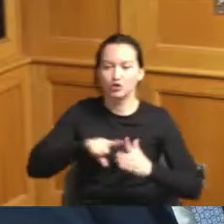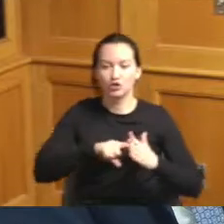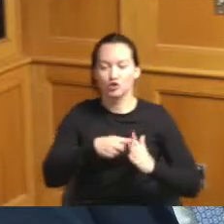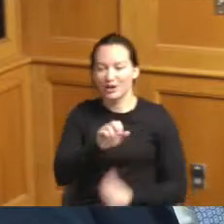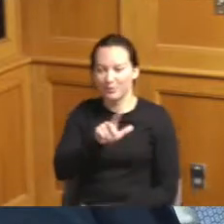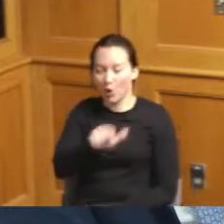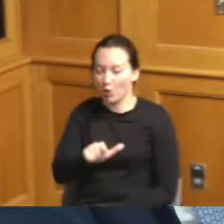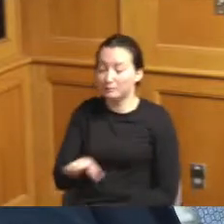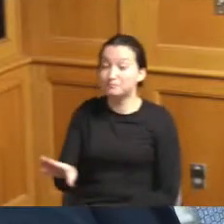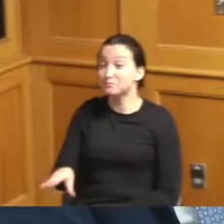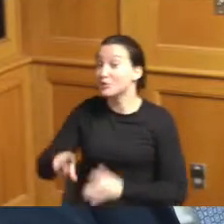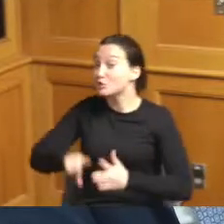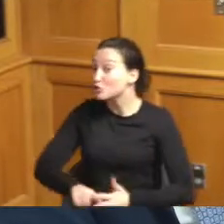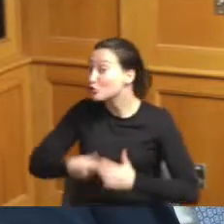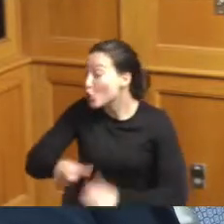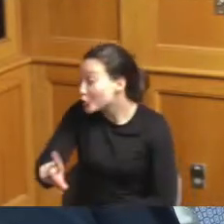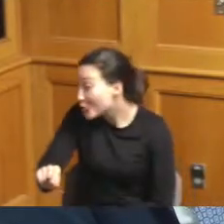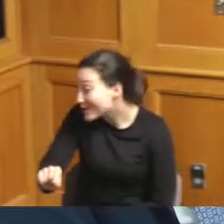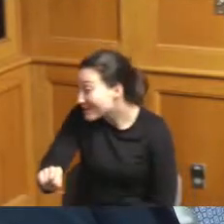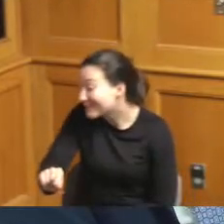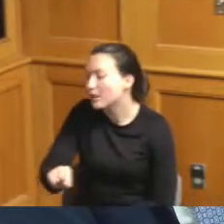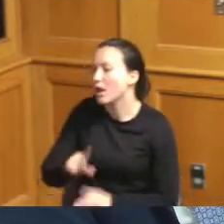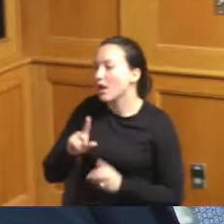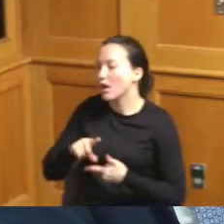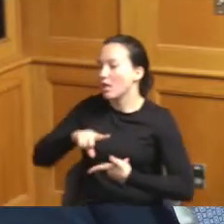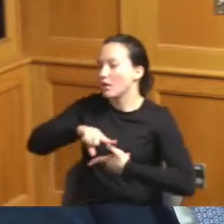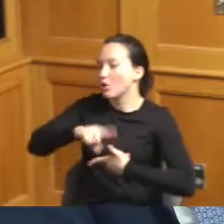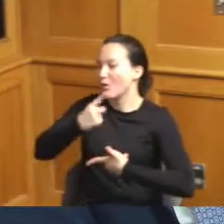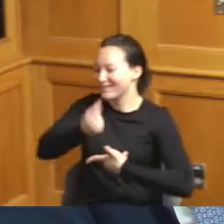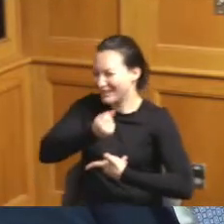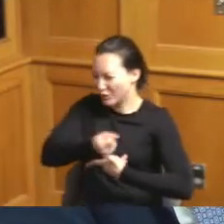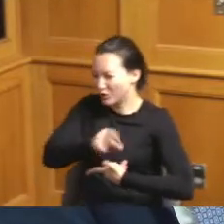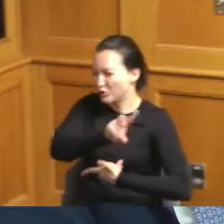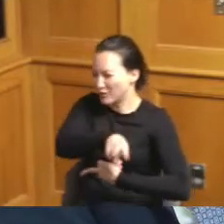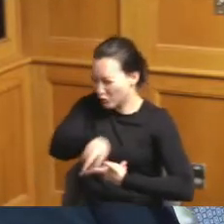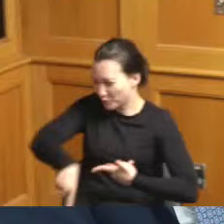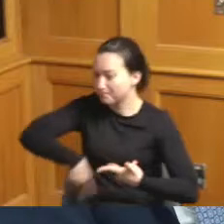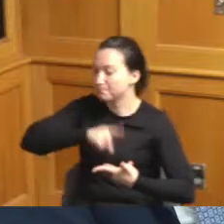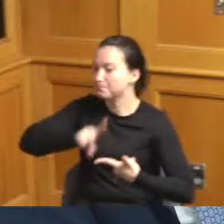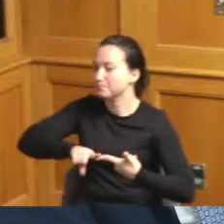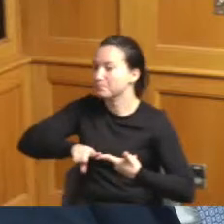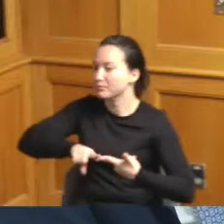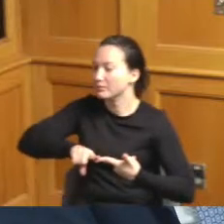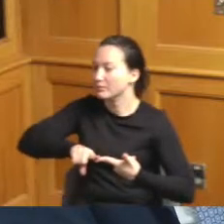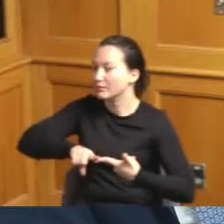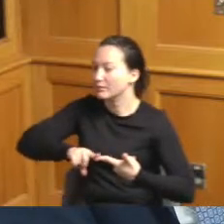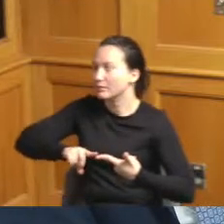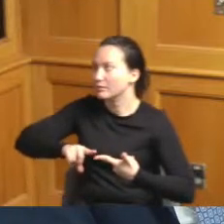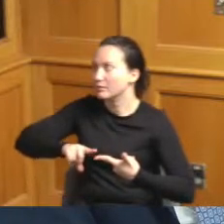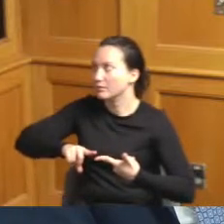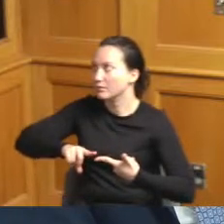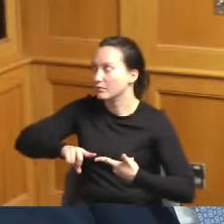to bring them in at 20 and then at year one they would be at 22 in year three or year two I'm sorry